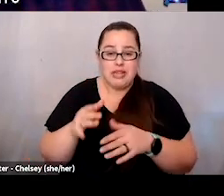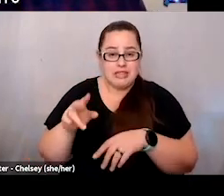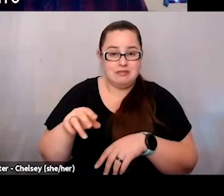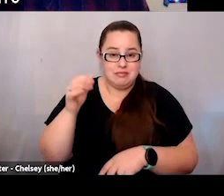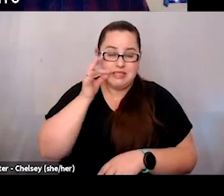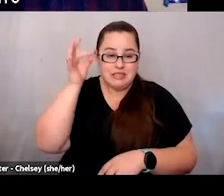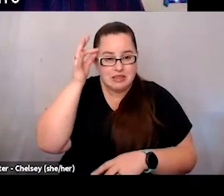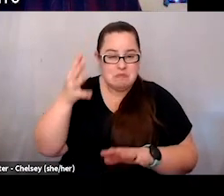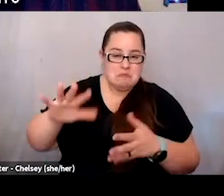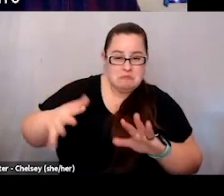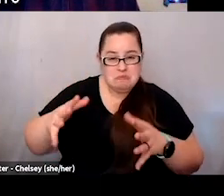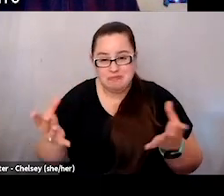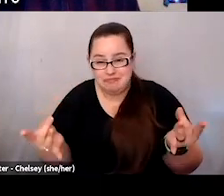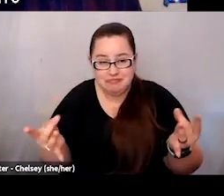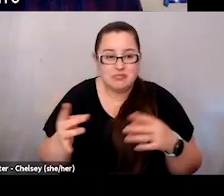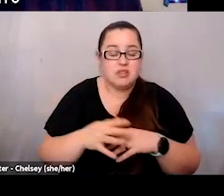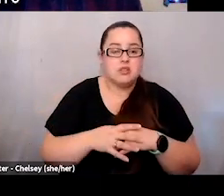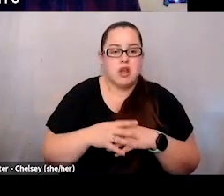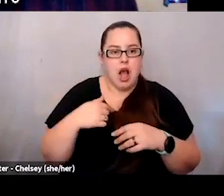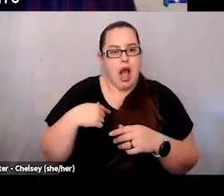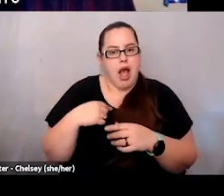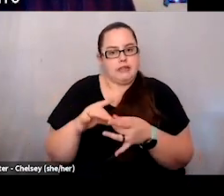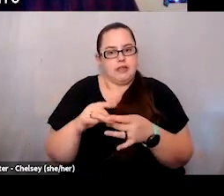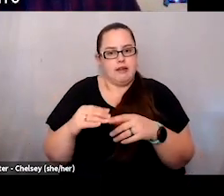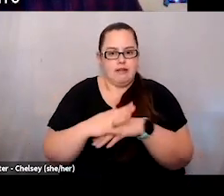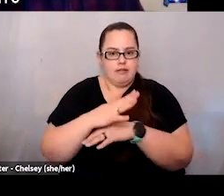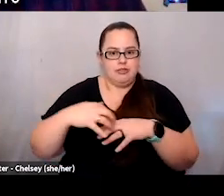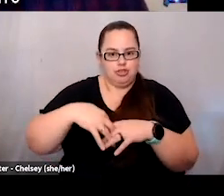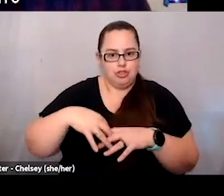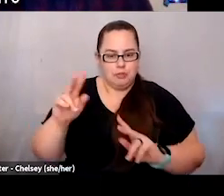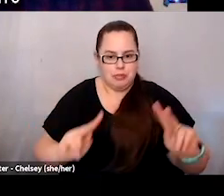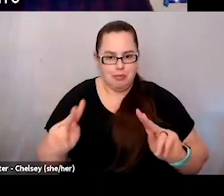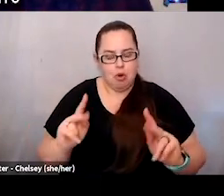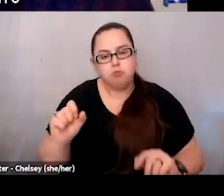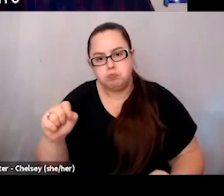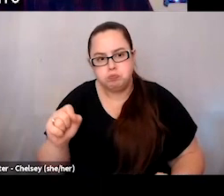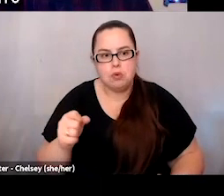terms. I use them interchangeably. It just depends, I guess, on my mood of the day. But